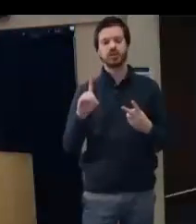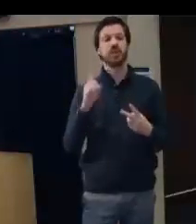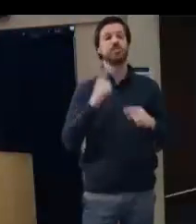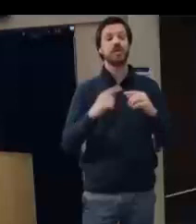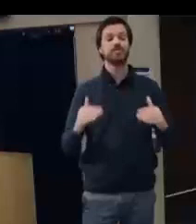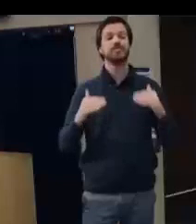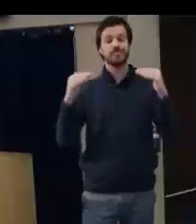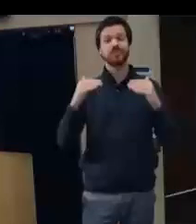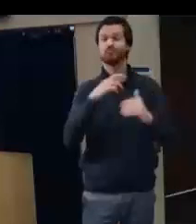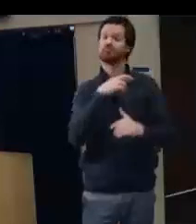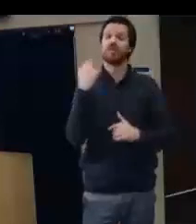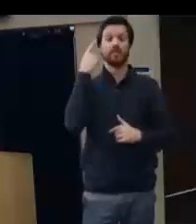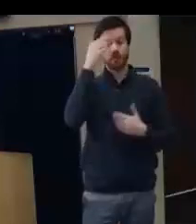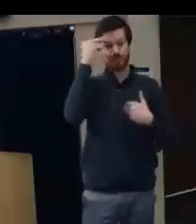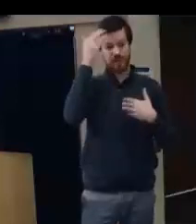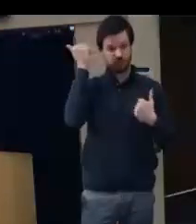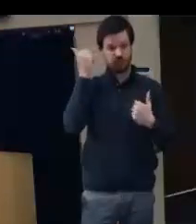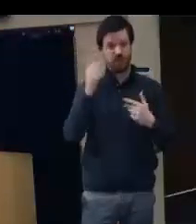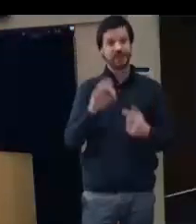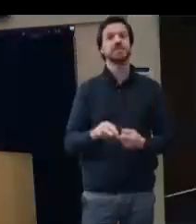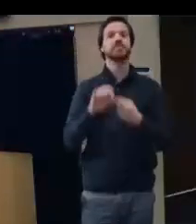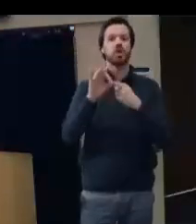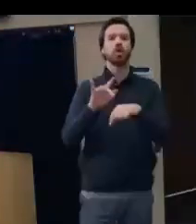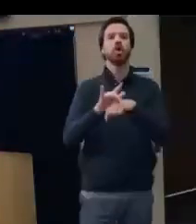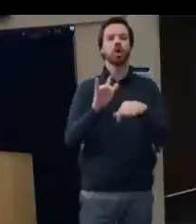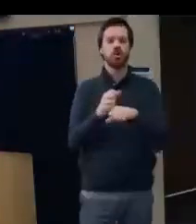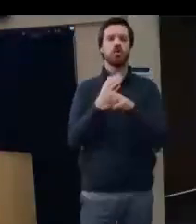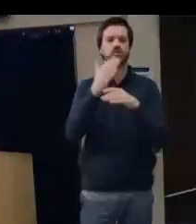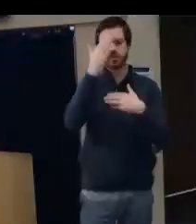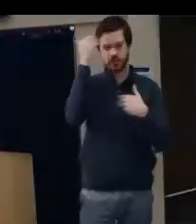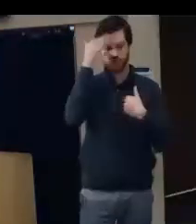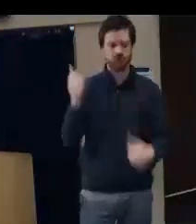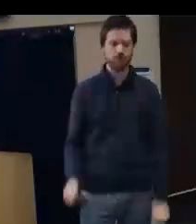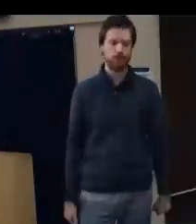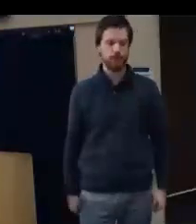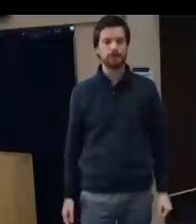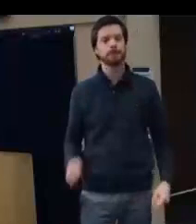of dementia particularly early onset dementia and having congenital heart disease does not